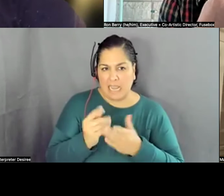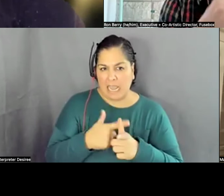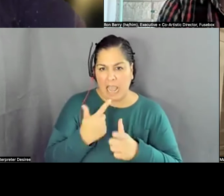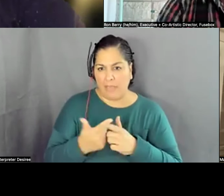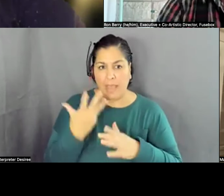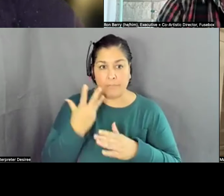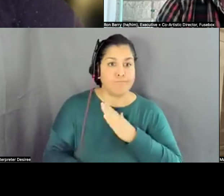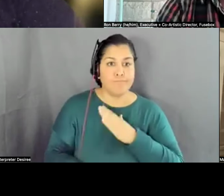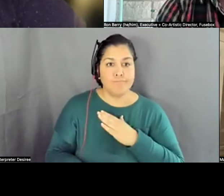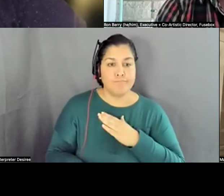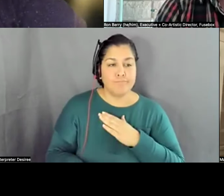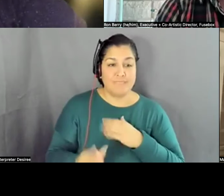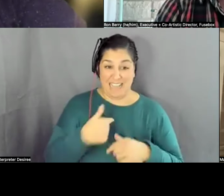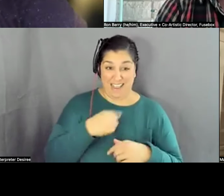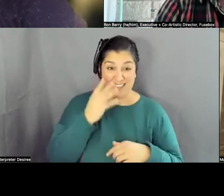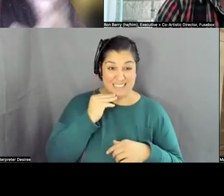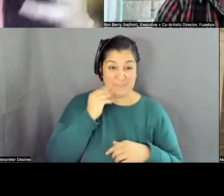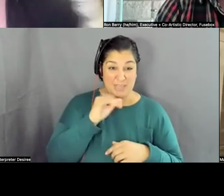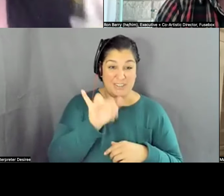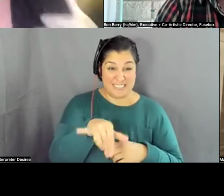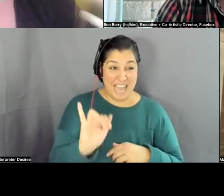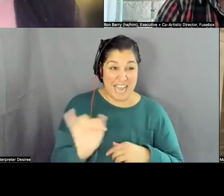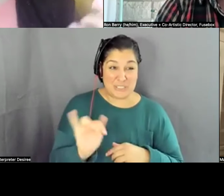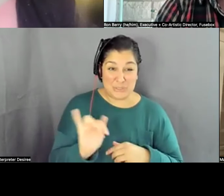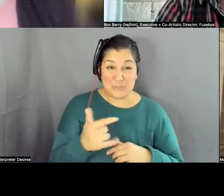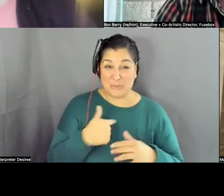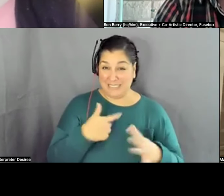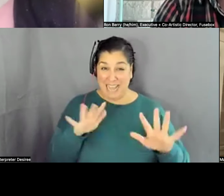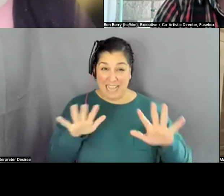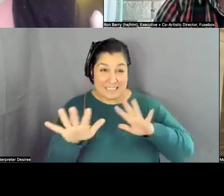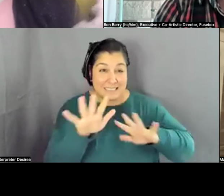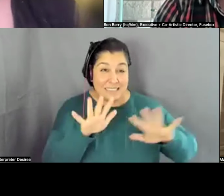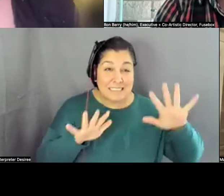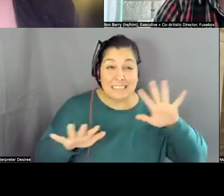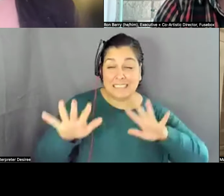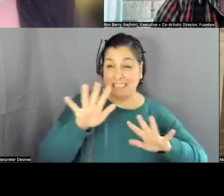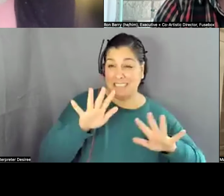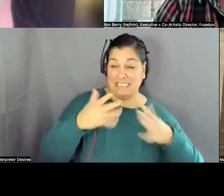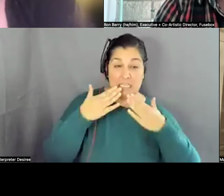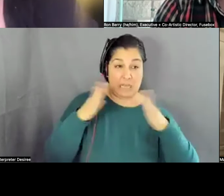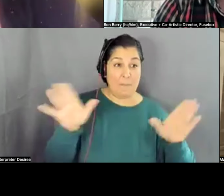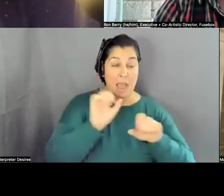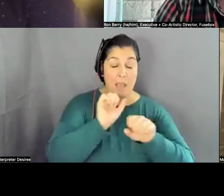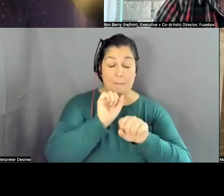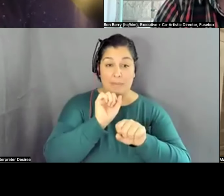I feel like I experience that too, is I navigate the, the public world of funding as a city working. Right.